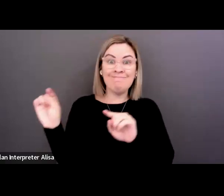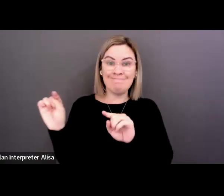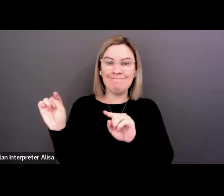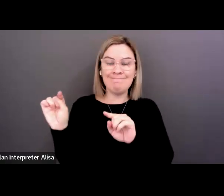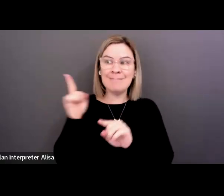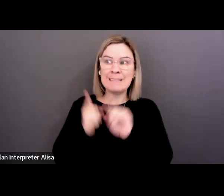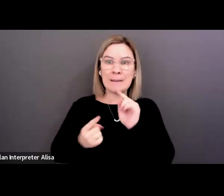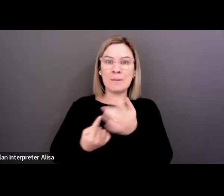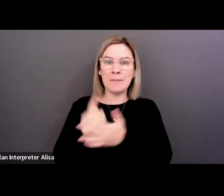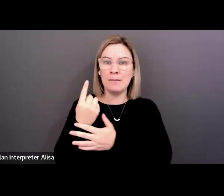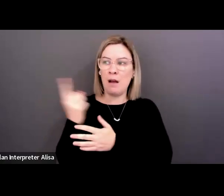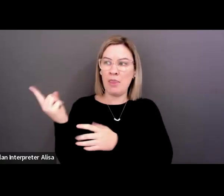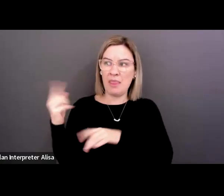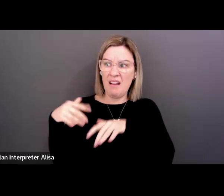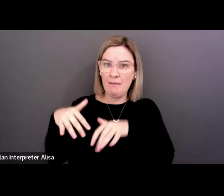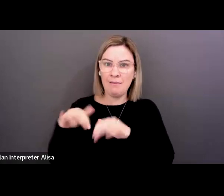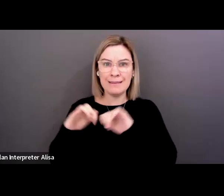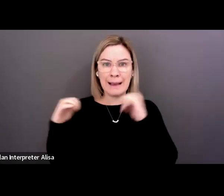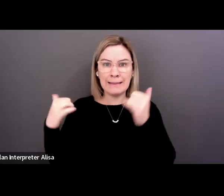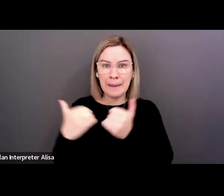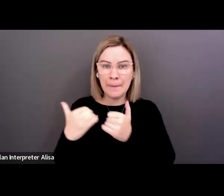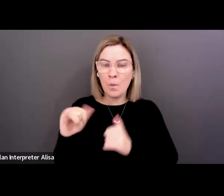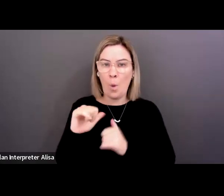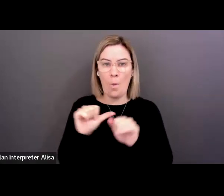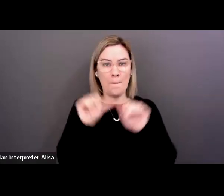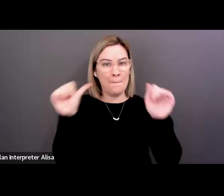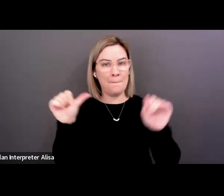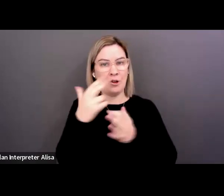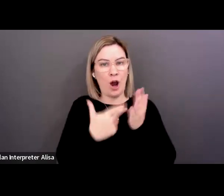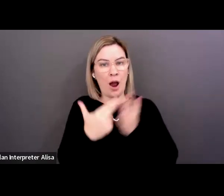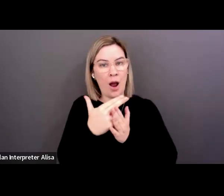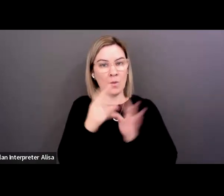industries. But also in the arts, the logos of these big extractive